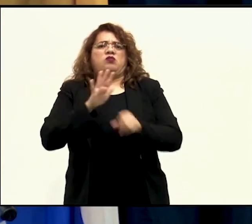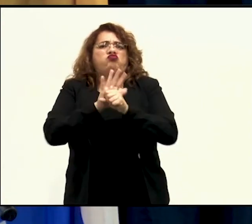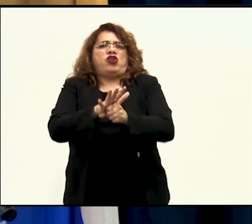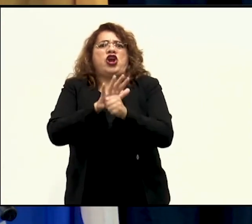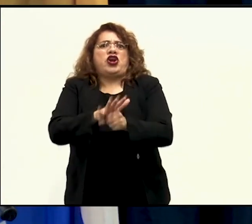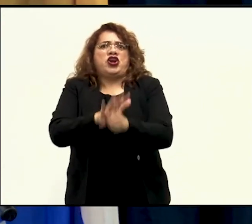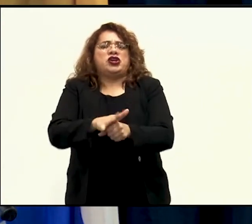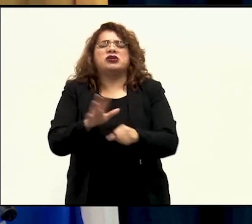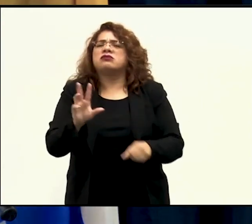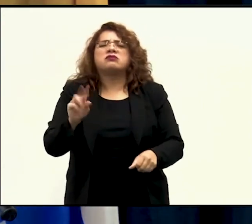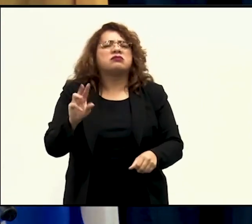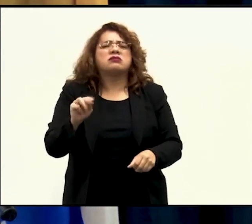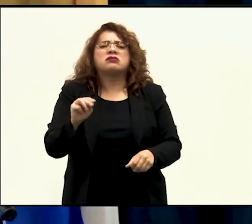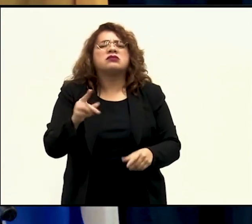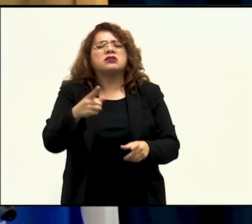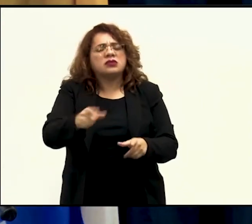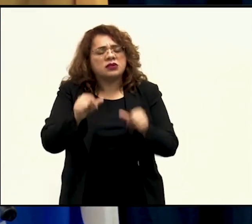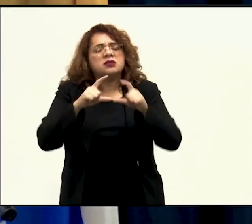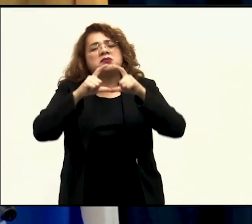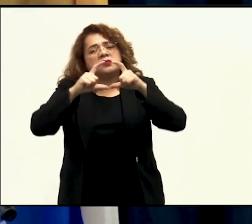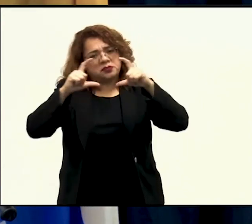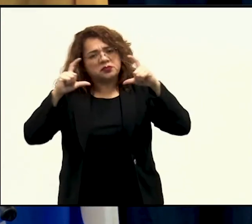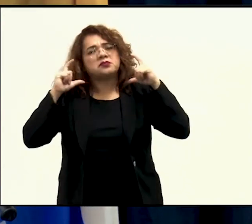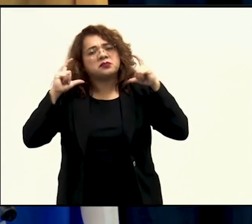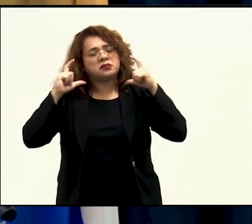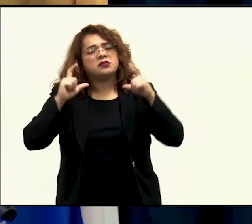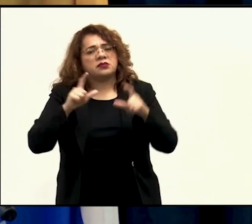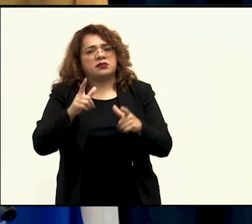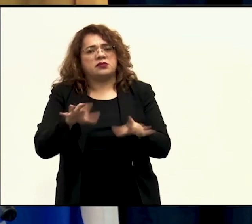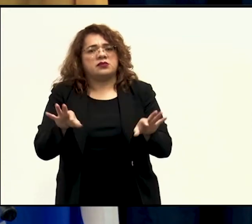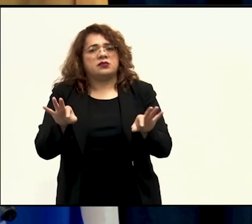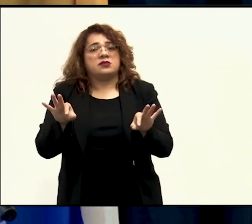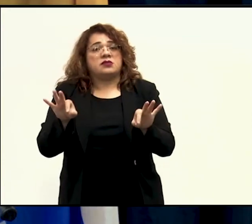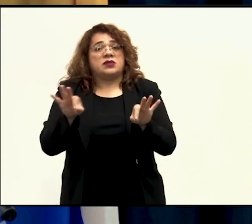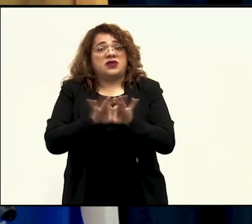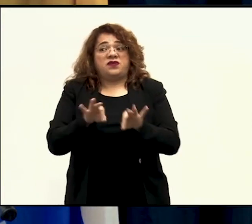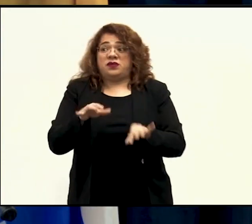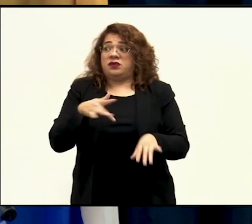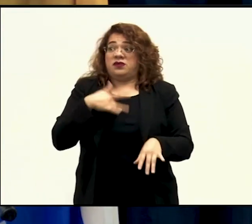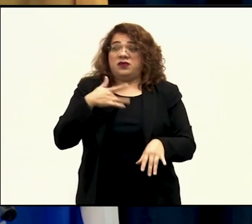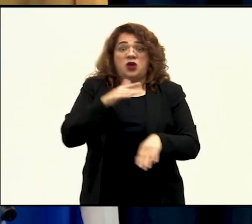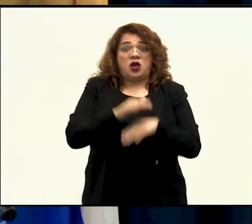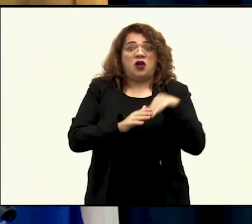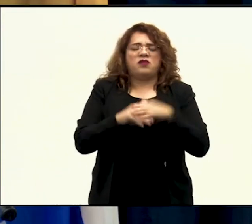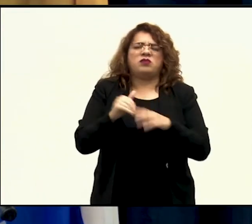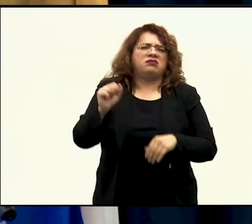That's how I feel comfortable in certain instances and if that's how you feel as well, you should